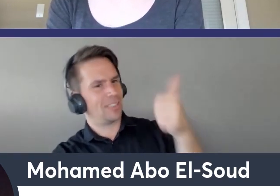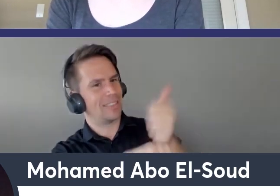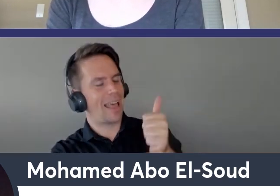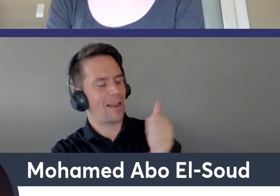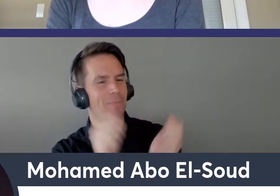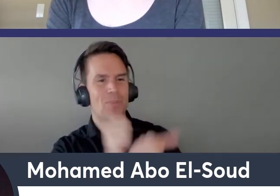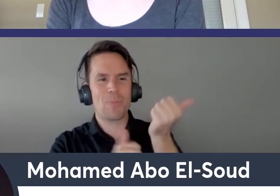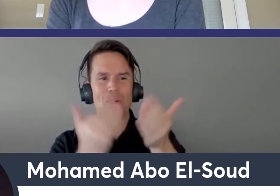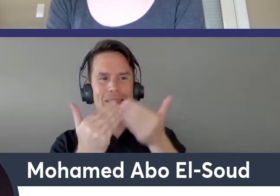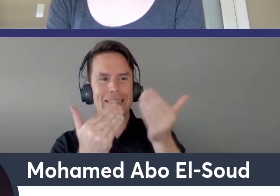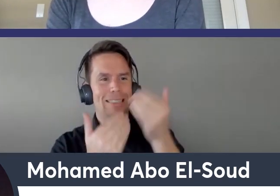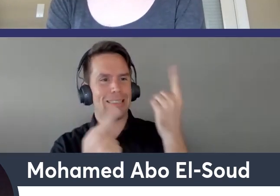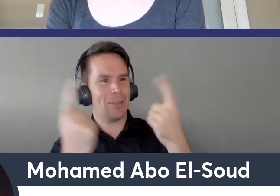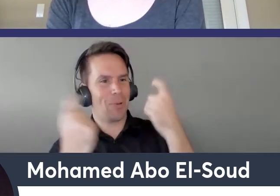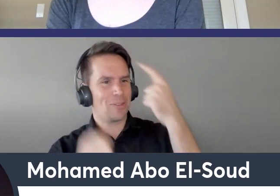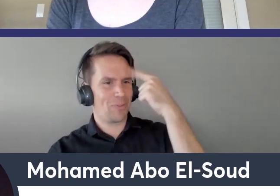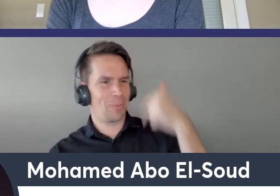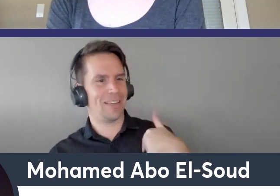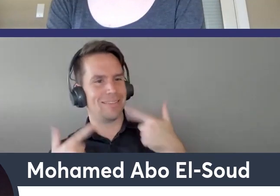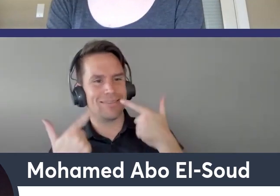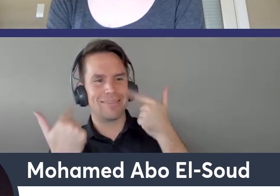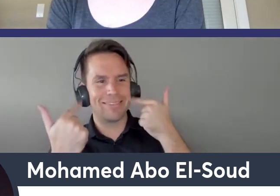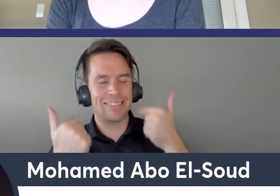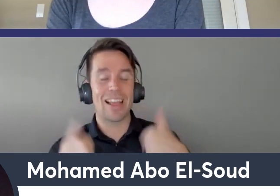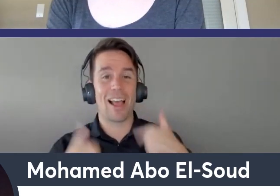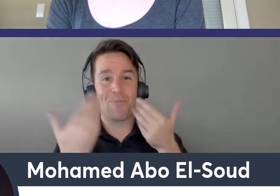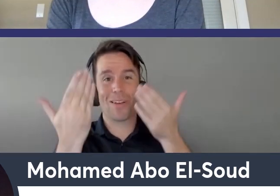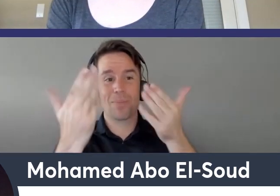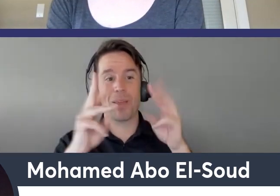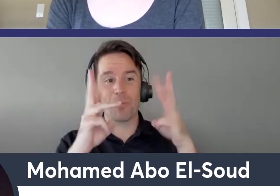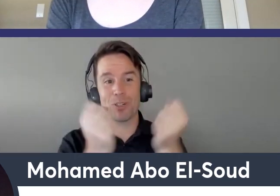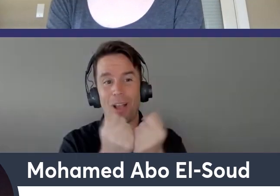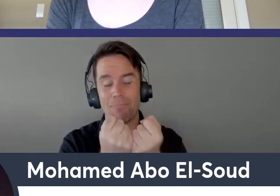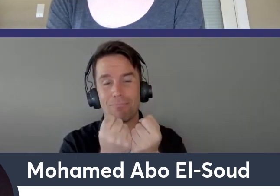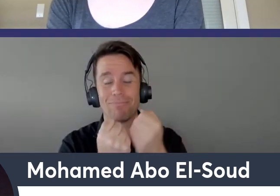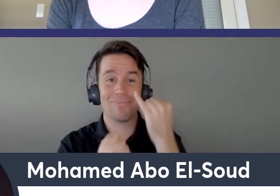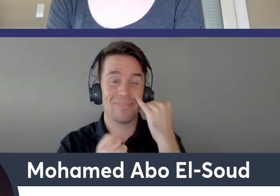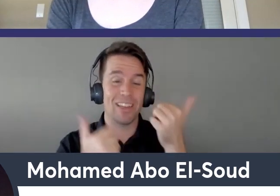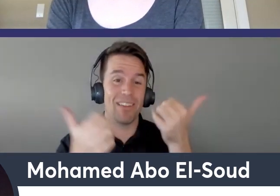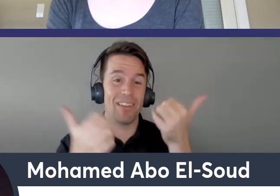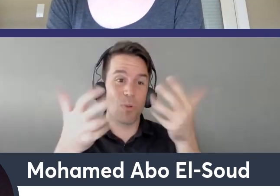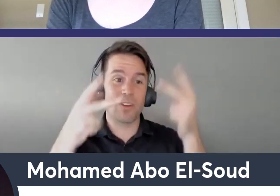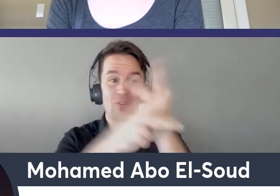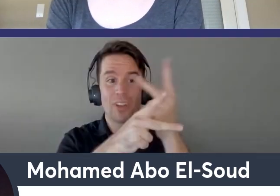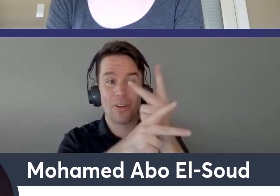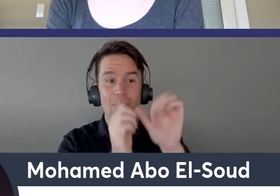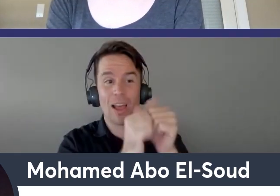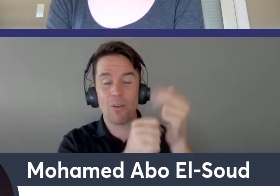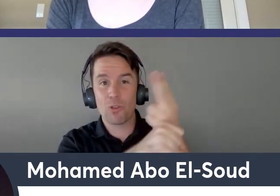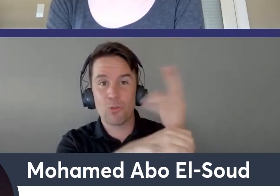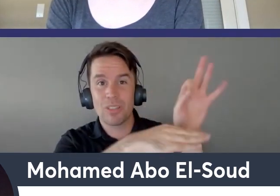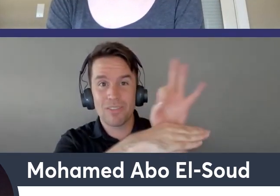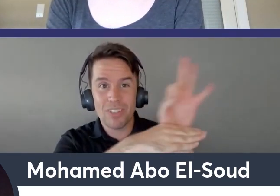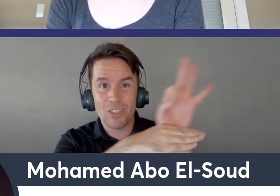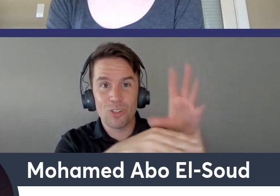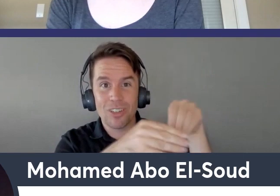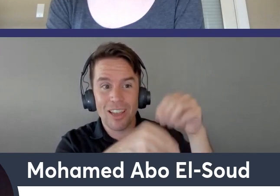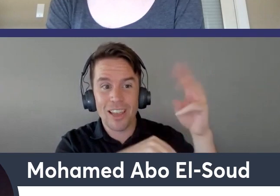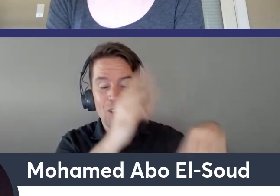I recommend that you use the workshop. I mean, if you wanna really try to figure out how to use features in a real world scenario, this workshop's built for you.